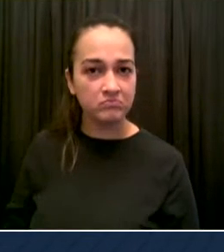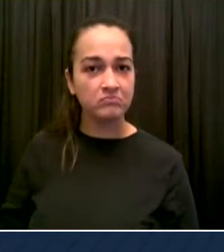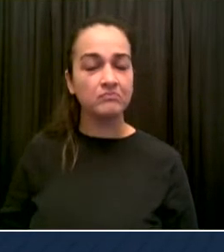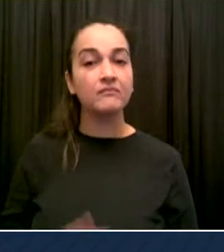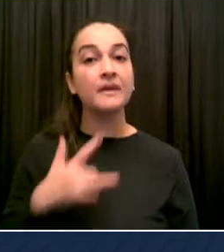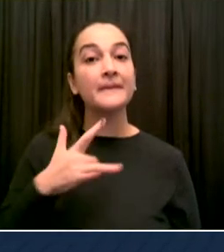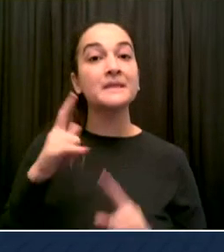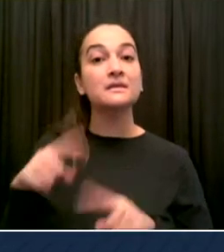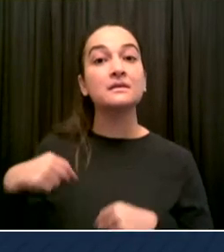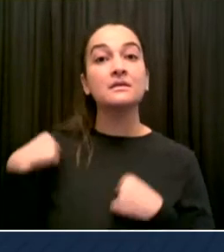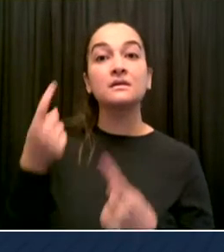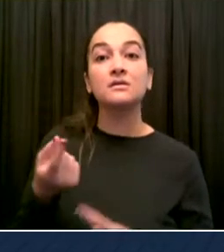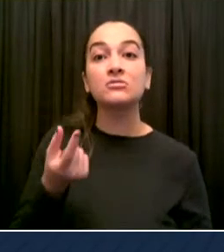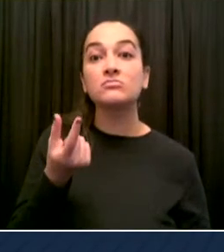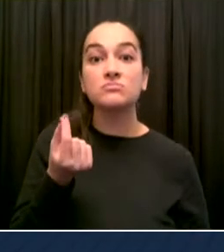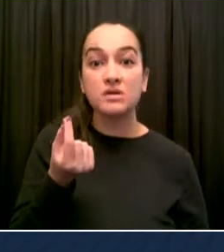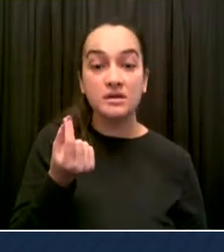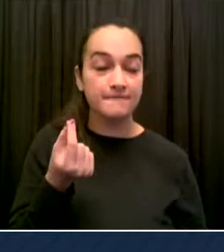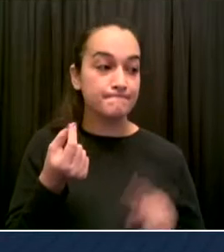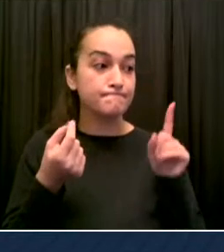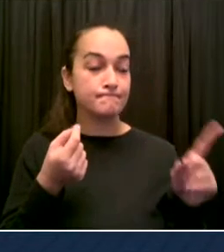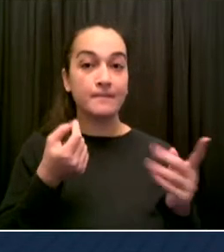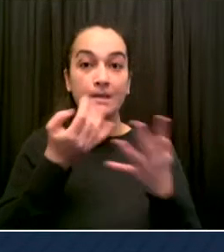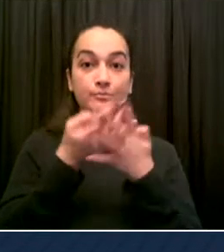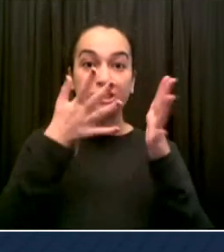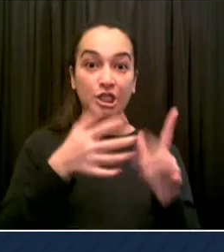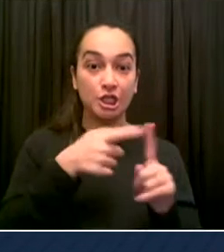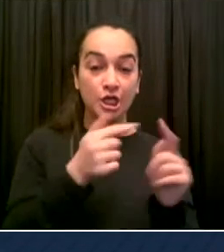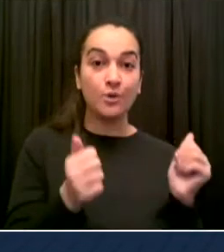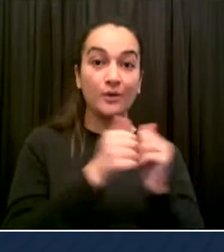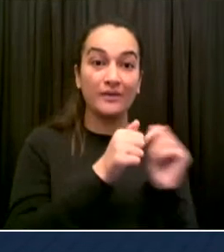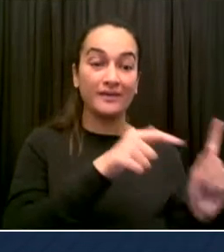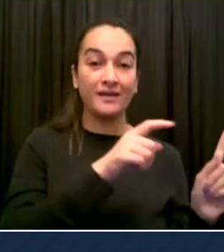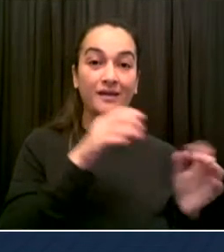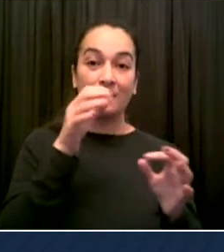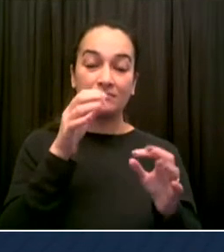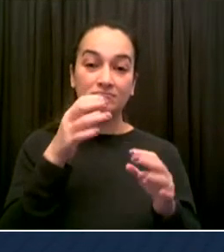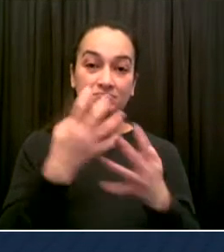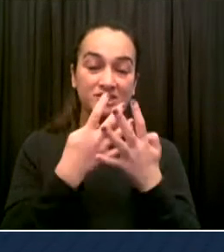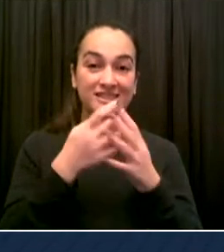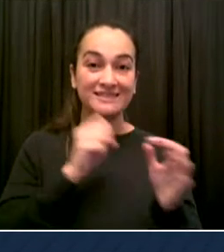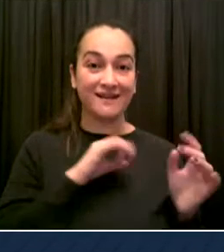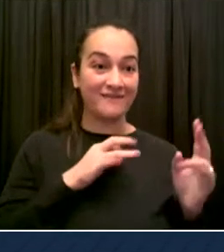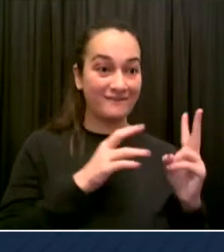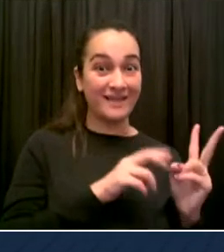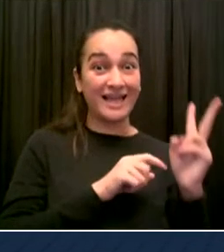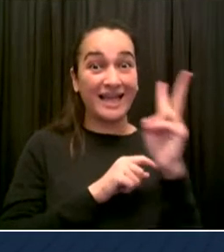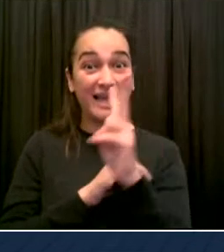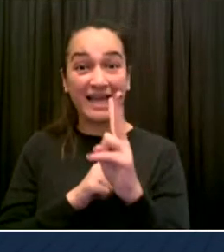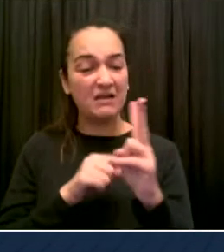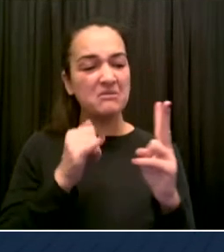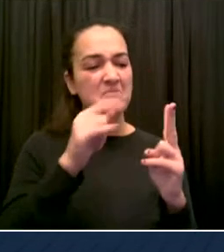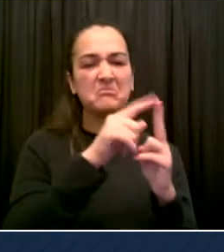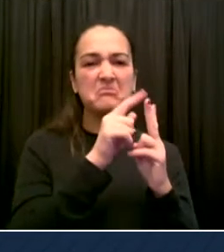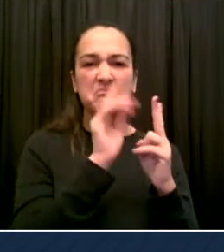WE ARE OPENING UP TO NEW CLINIC